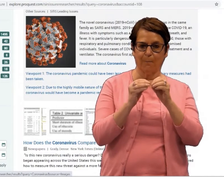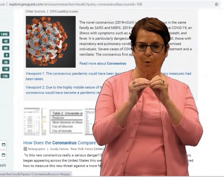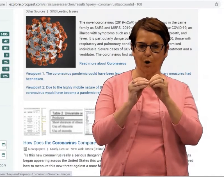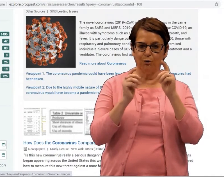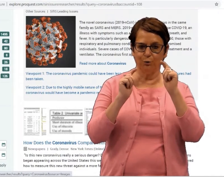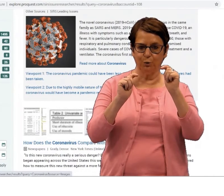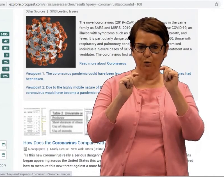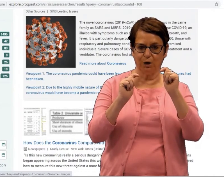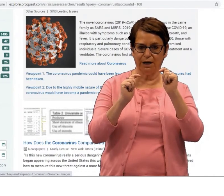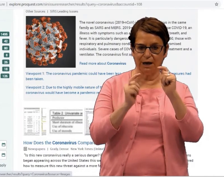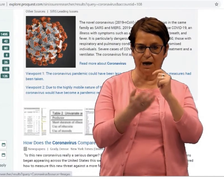can get more tutoring help.